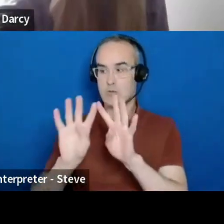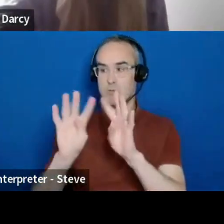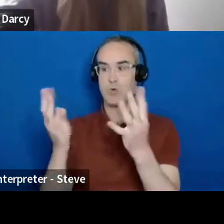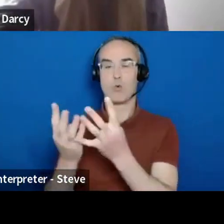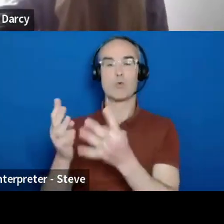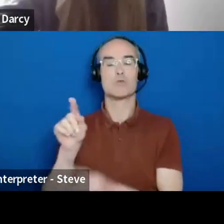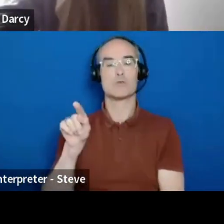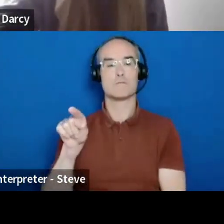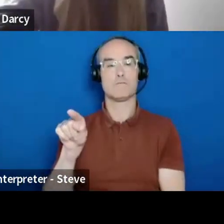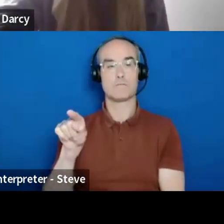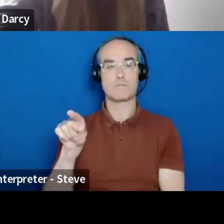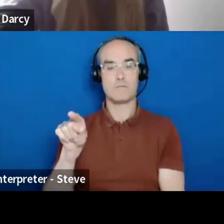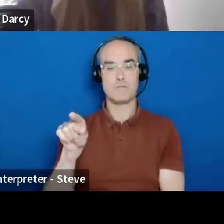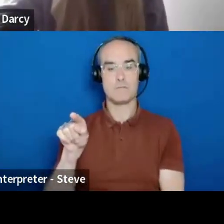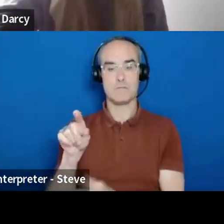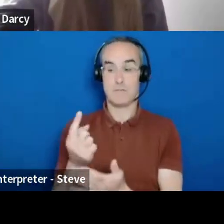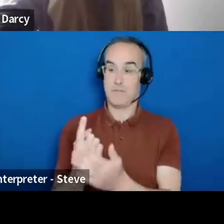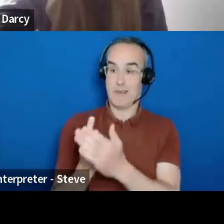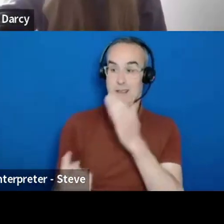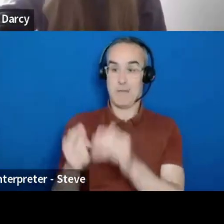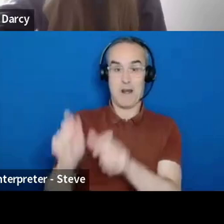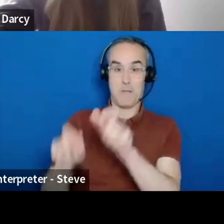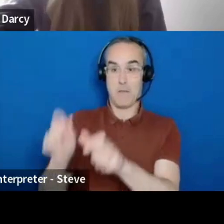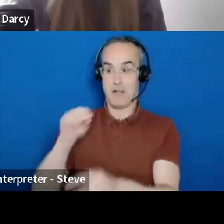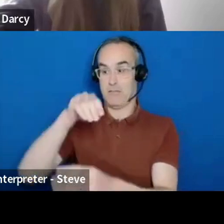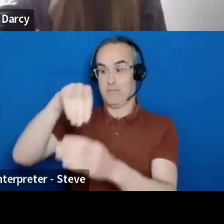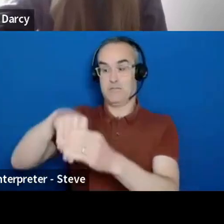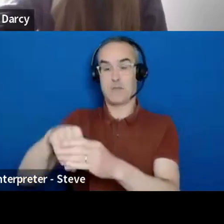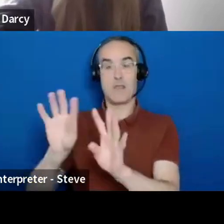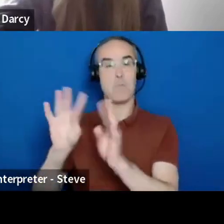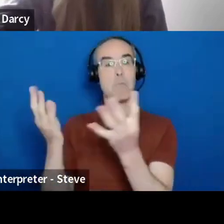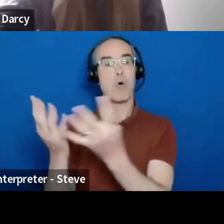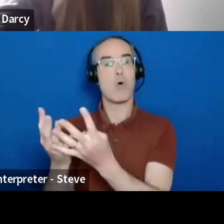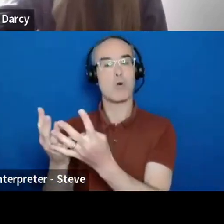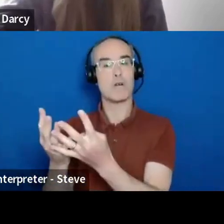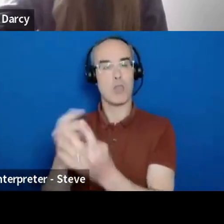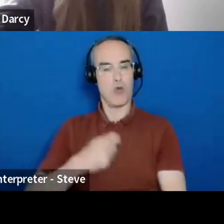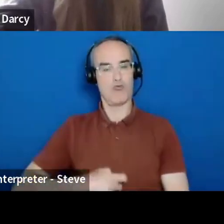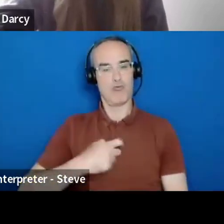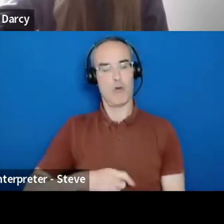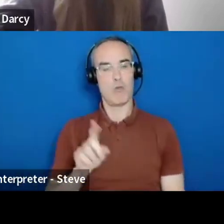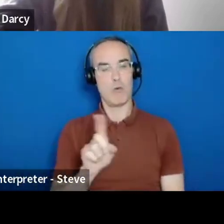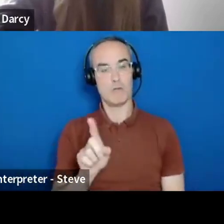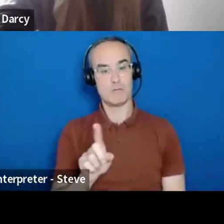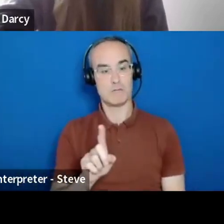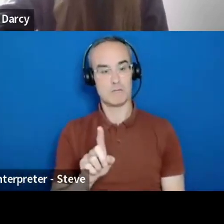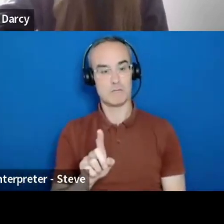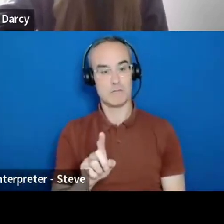independent people who are sitting on the board. That's what their role is, is just to make sure that things, things are happening the way that they're supposed